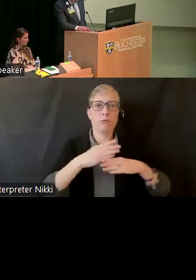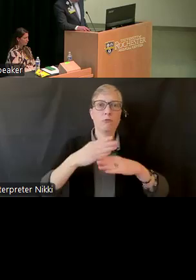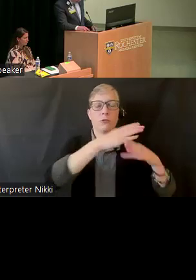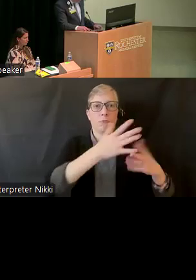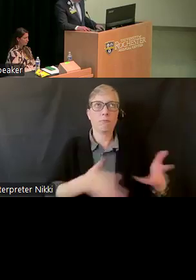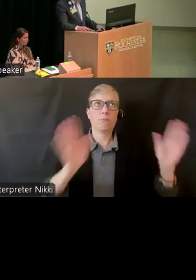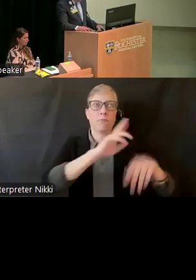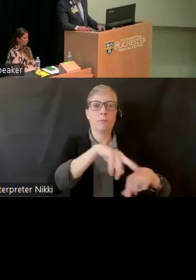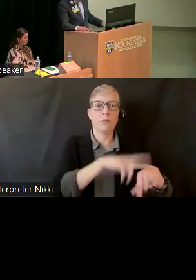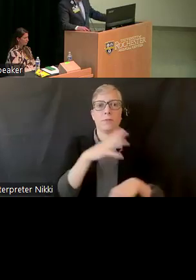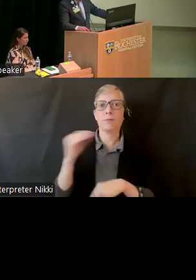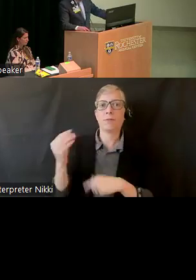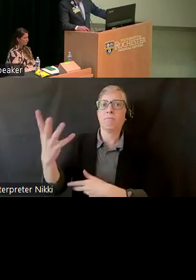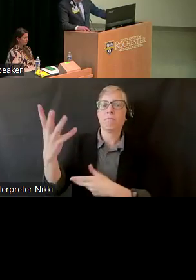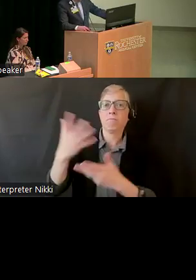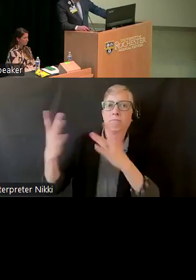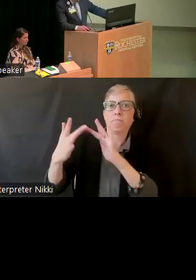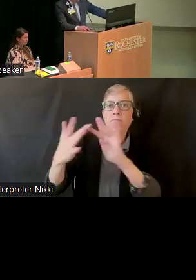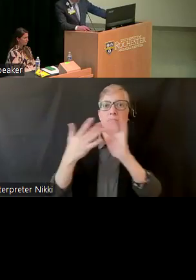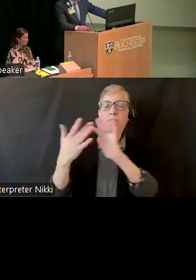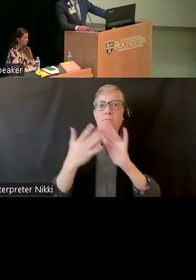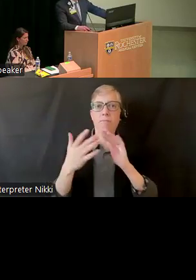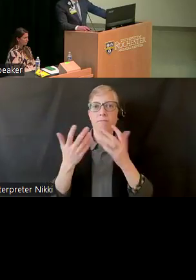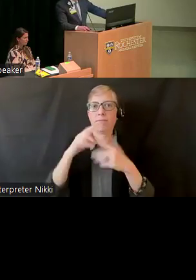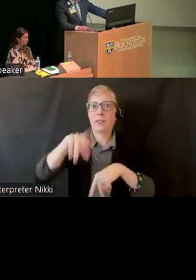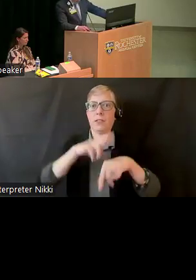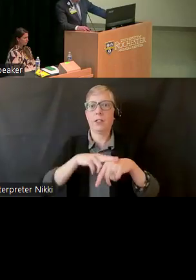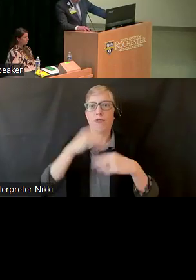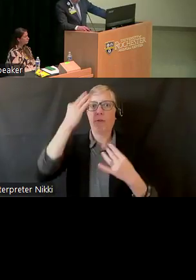and we're starting to be noticed as national thought leaders ourselves becker's Hospital